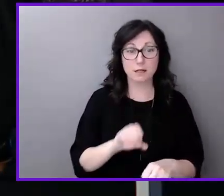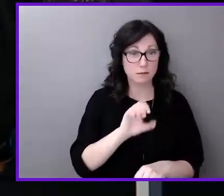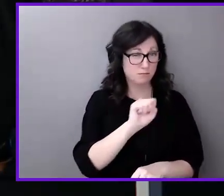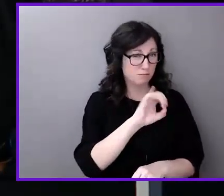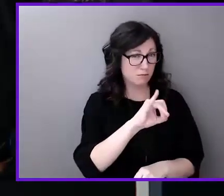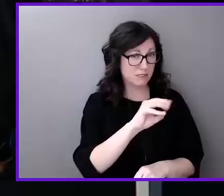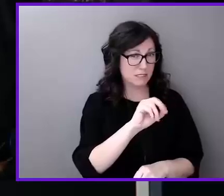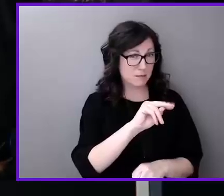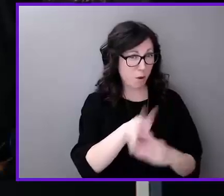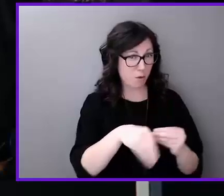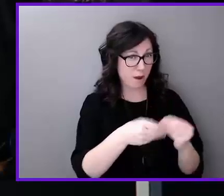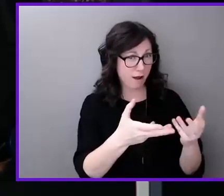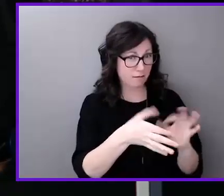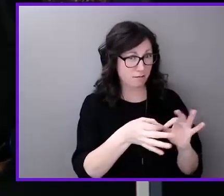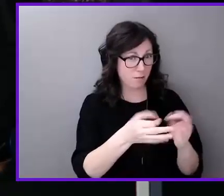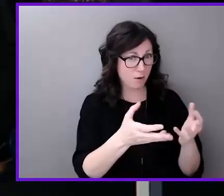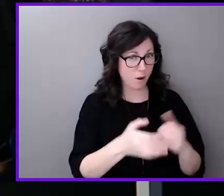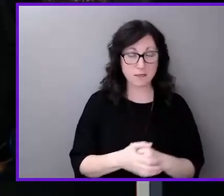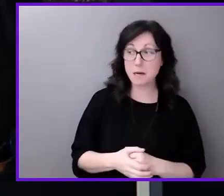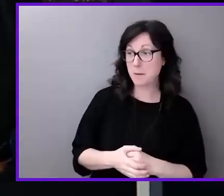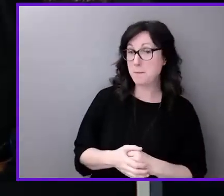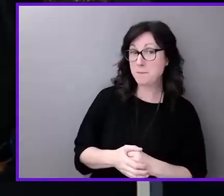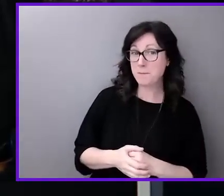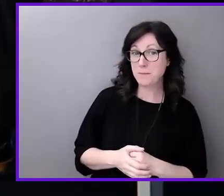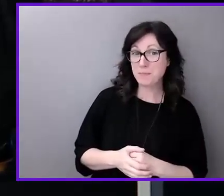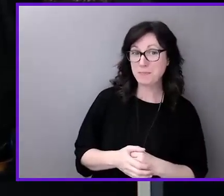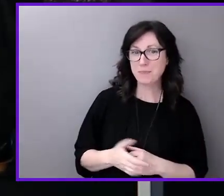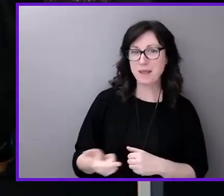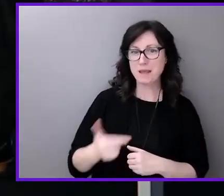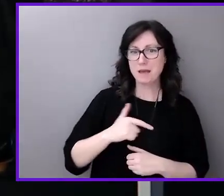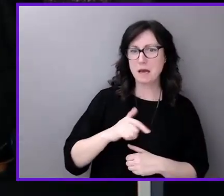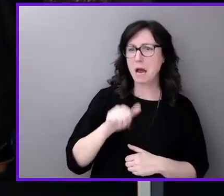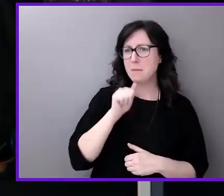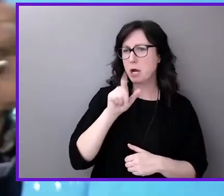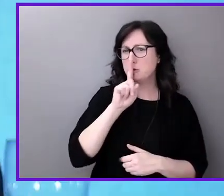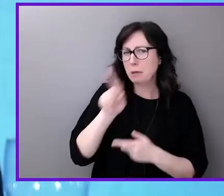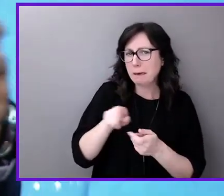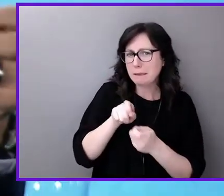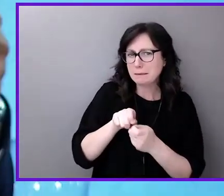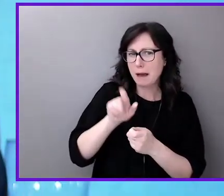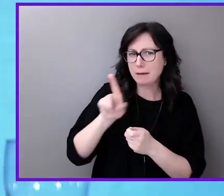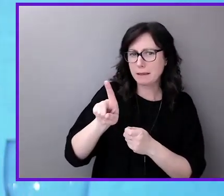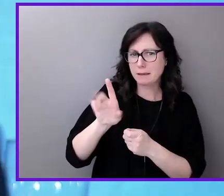Yes. I don’t know what Alain is really referring to or is he talking about music,